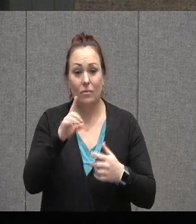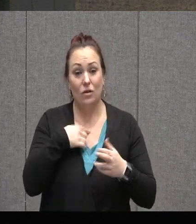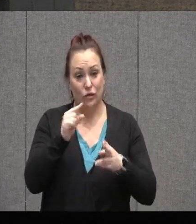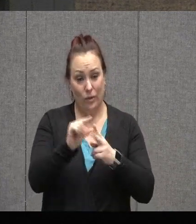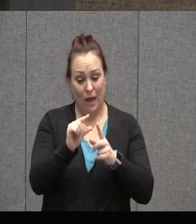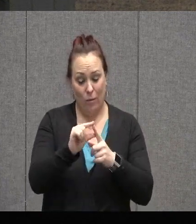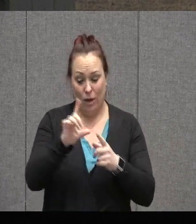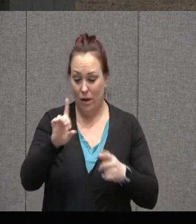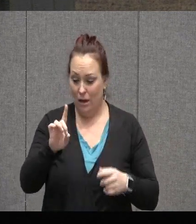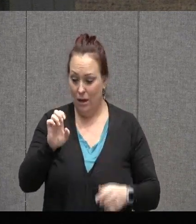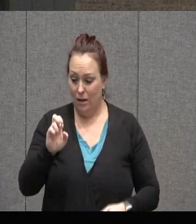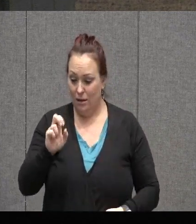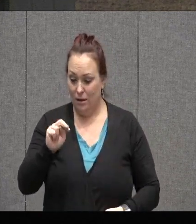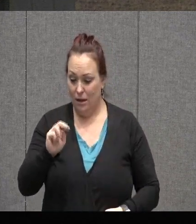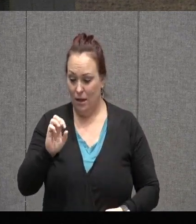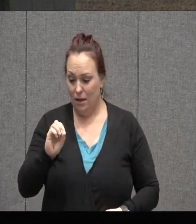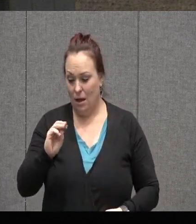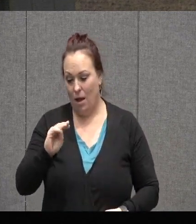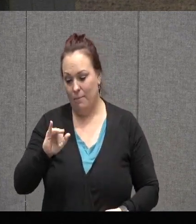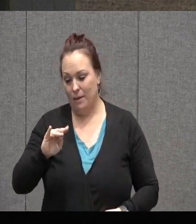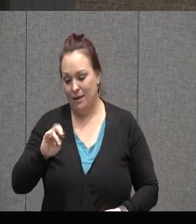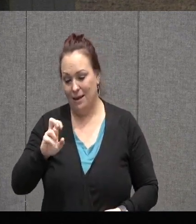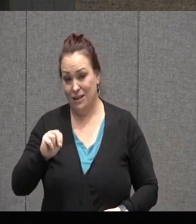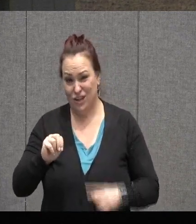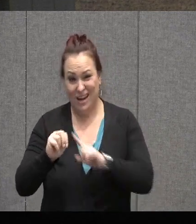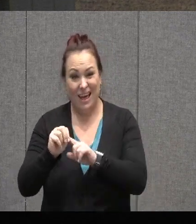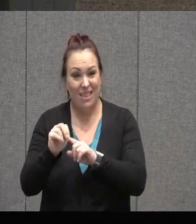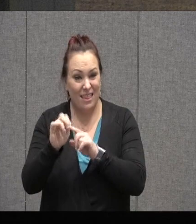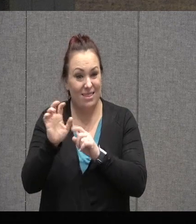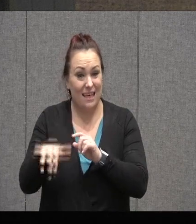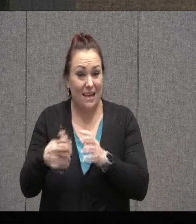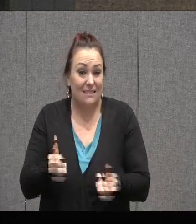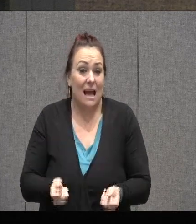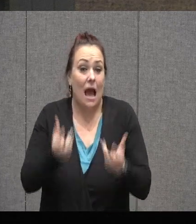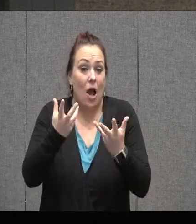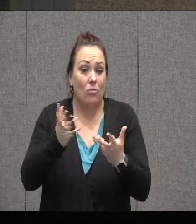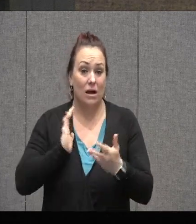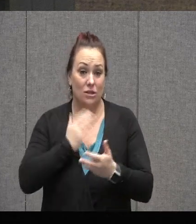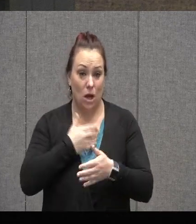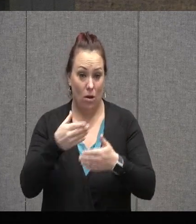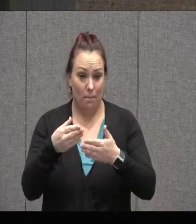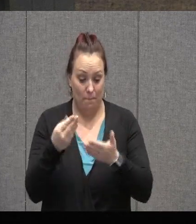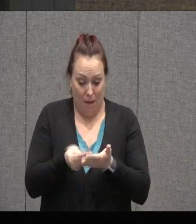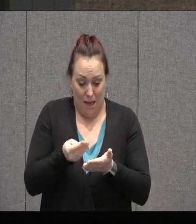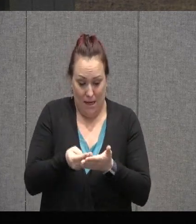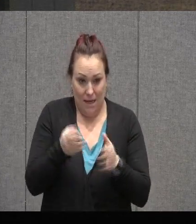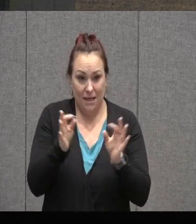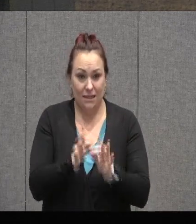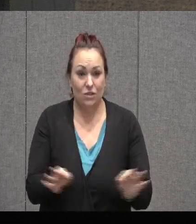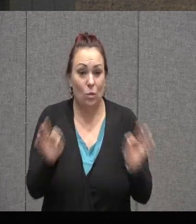So, we took a good long look at this one, and it was worth, say it into your TV?